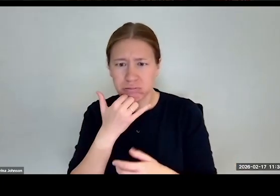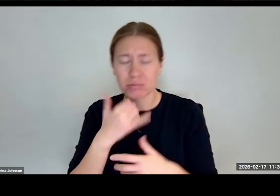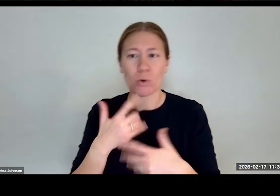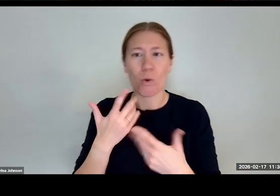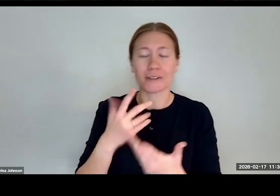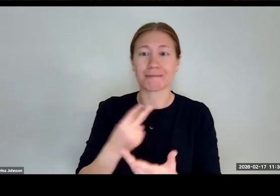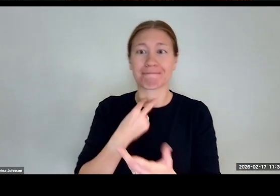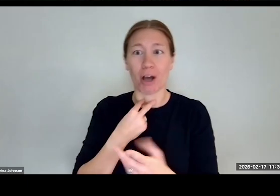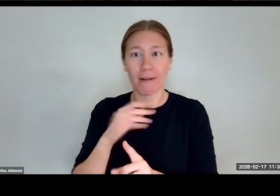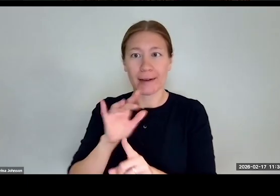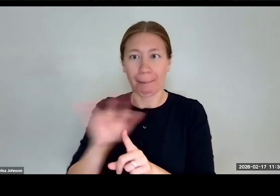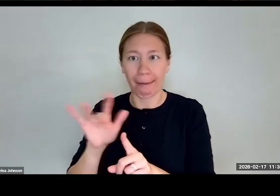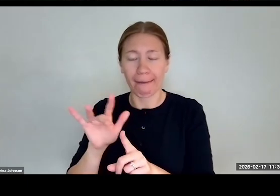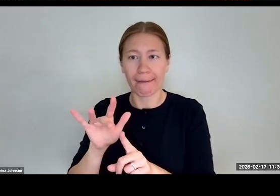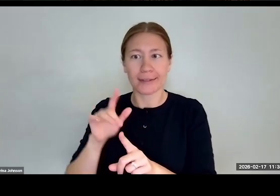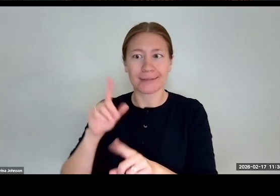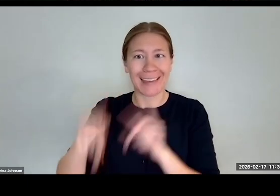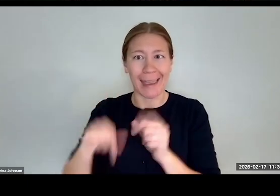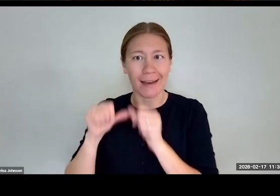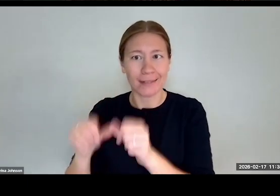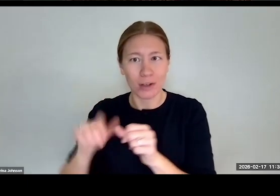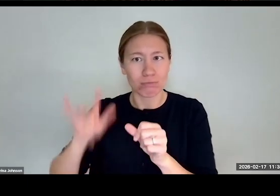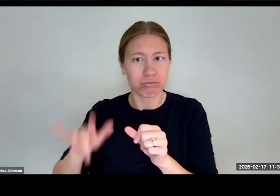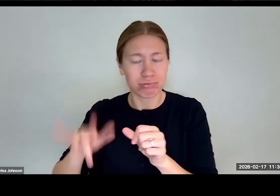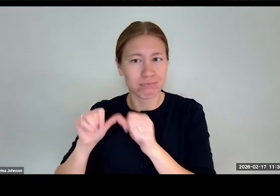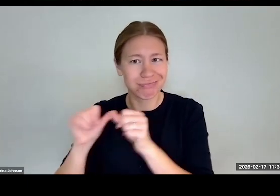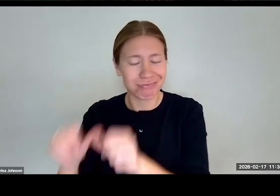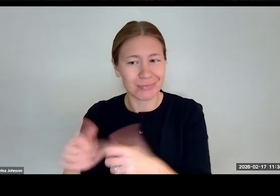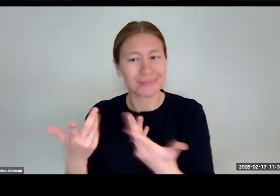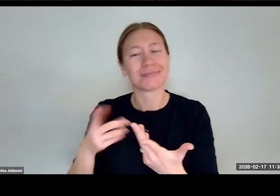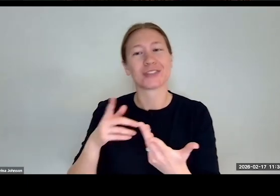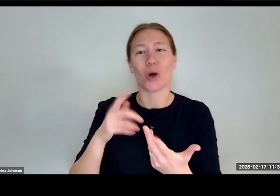So blank cells can be difficult and problematic. You should always add a value into your cells,